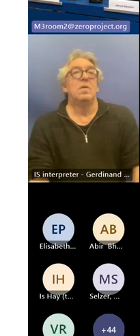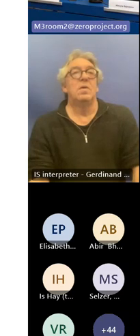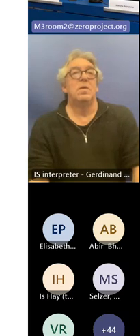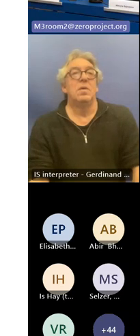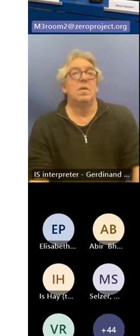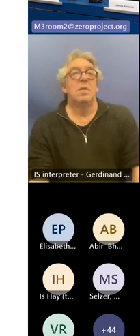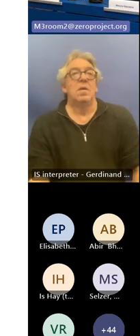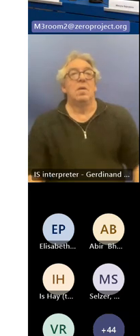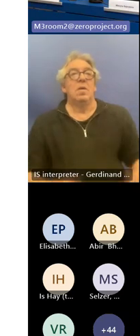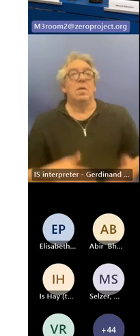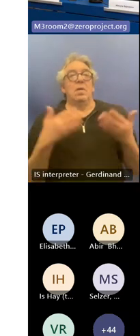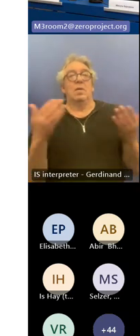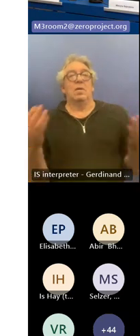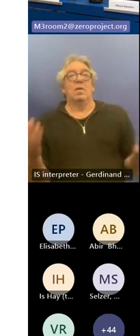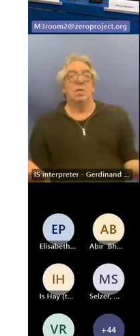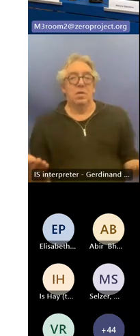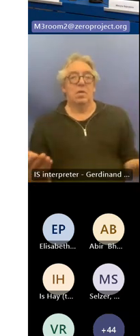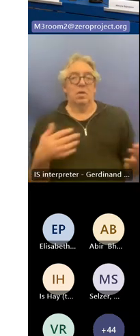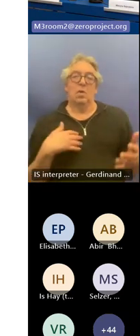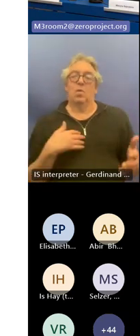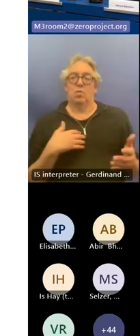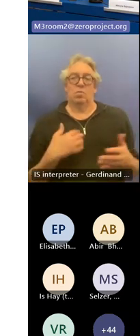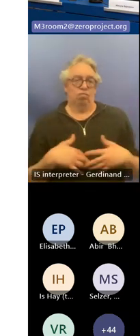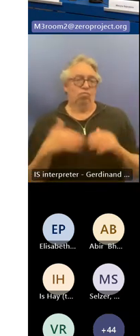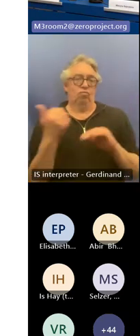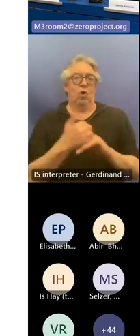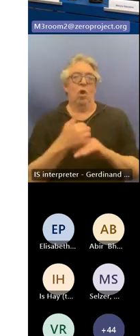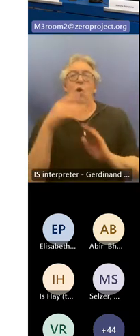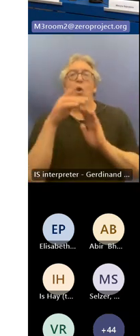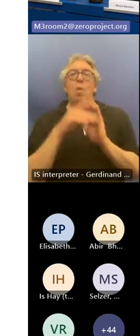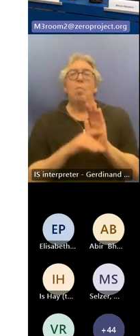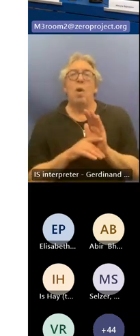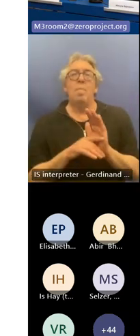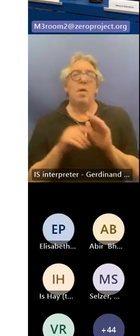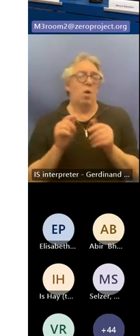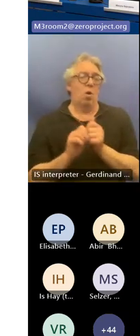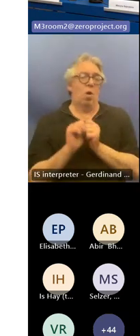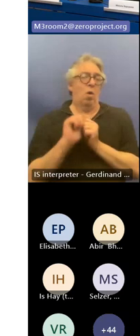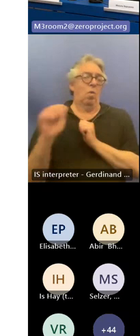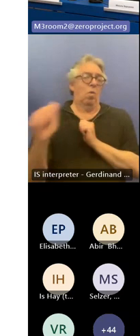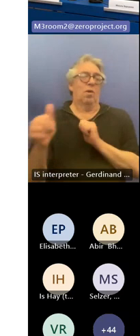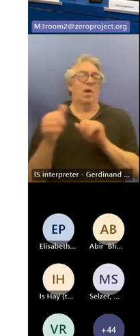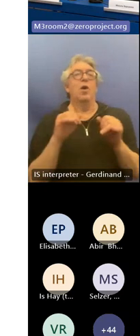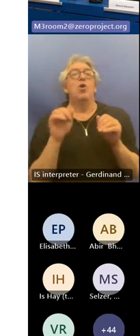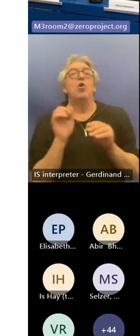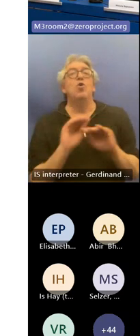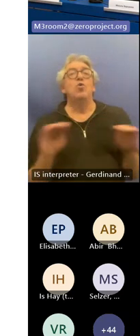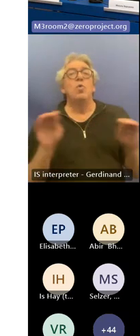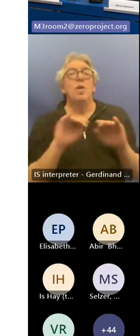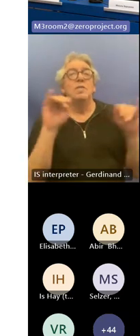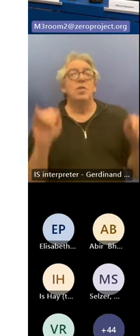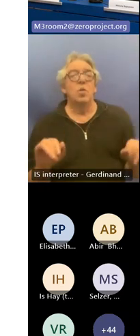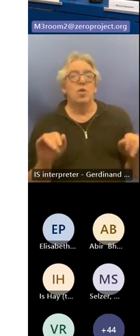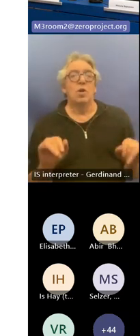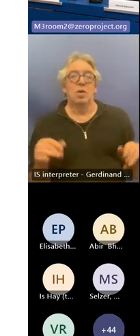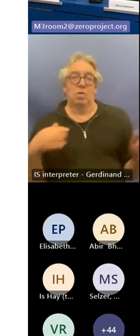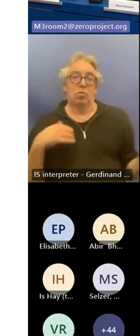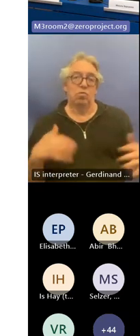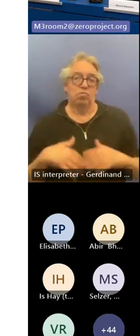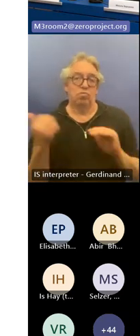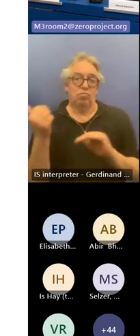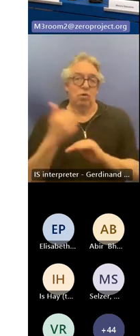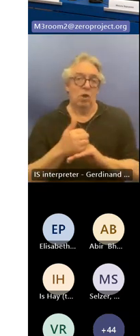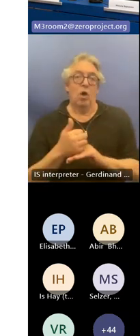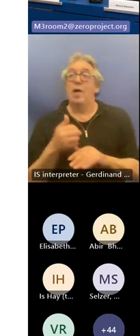by creating the development program. It is an employment program for persons with disabilities.